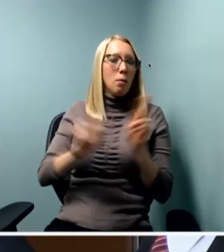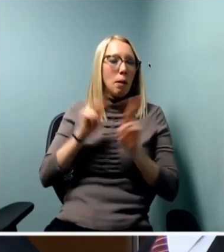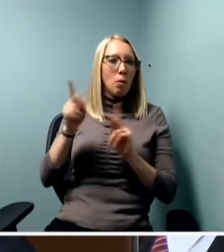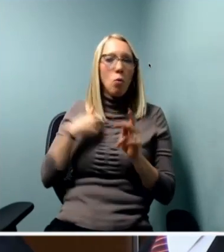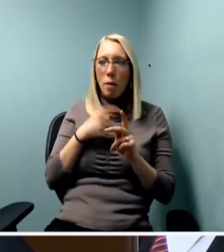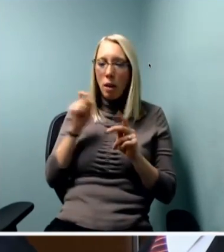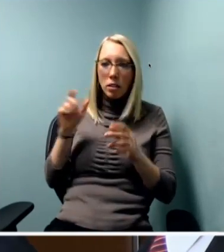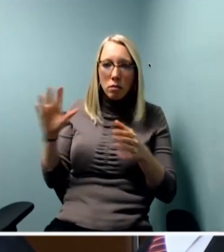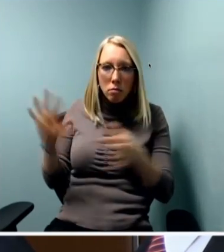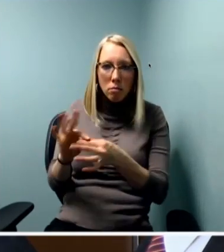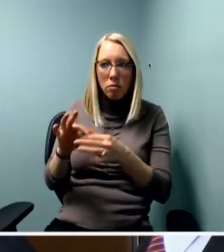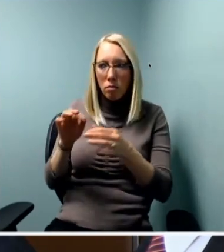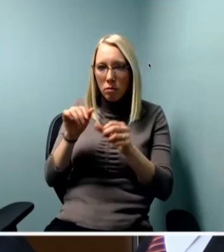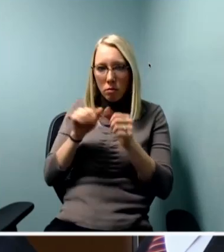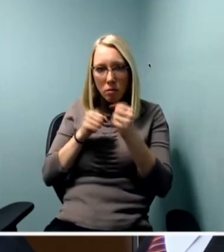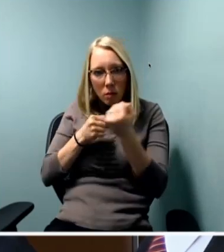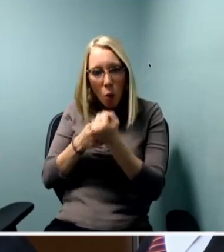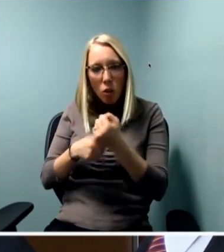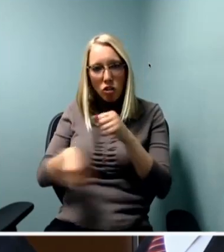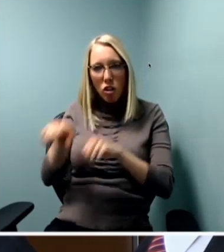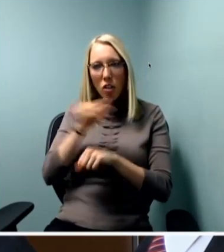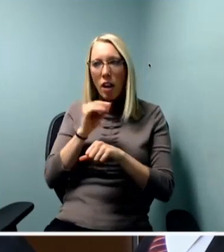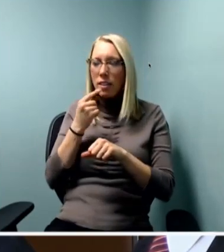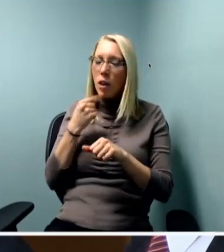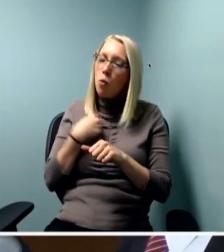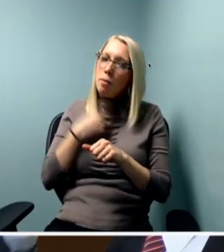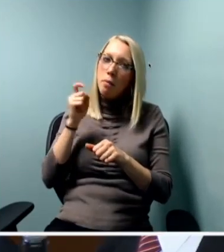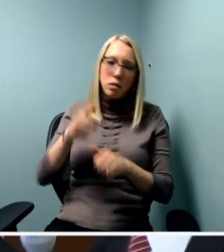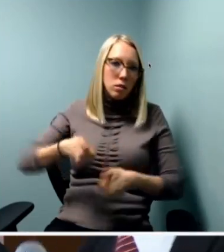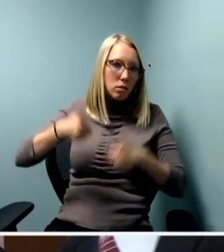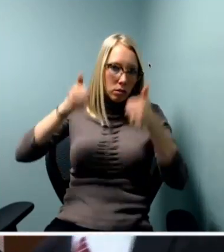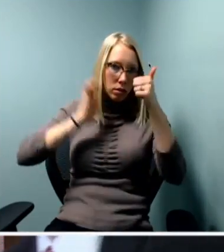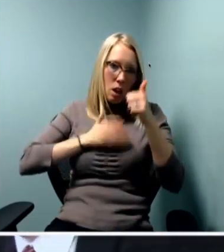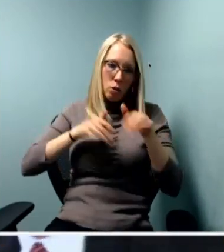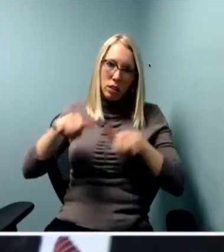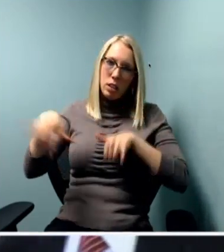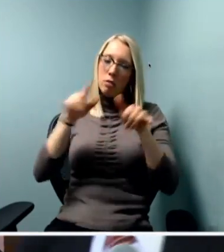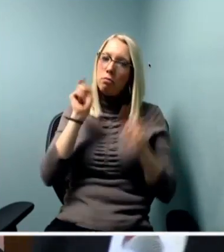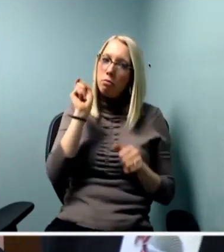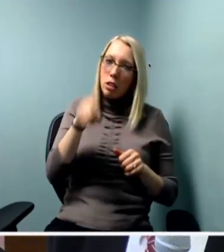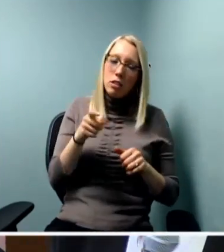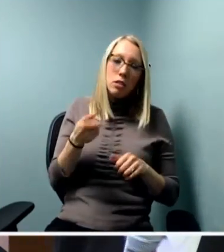and say "We've gotta do better than this." Yes, we have to approve the quality.